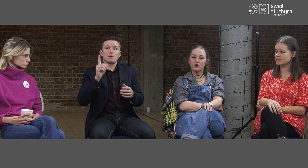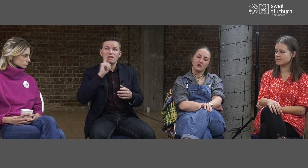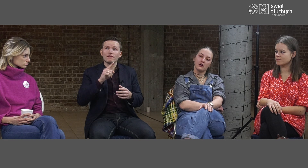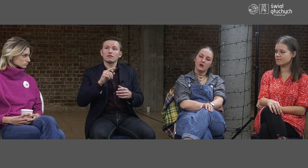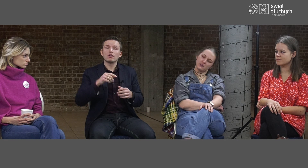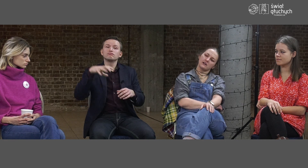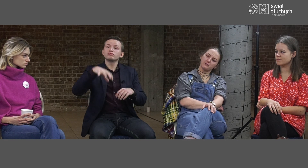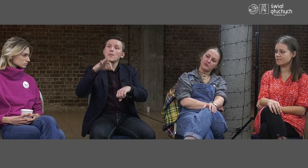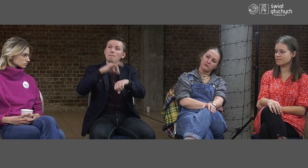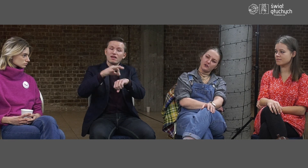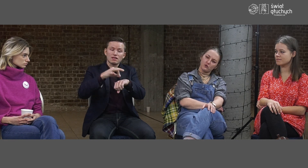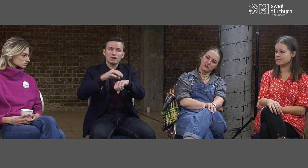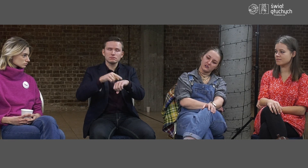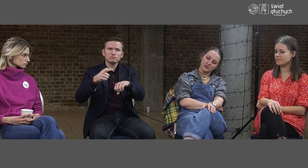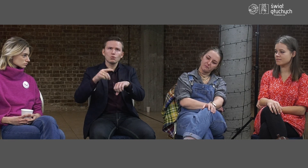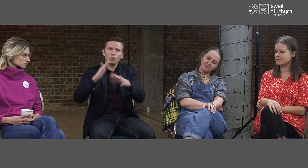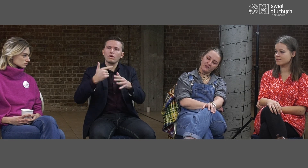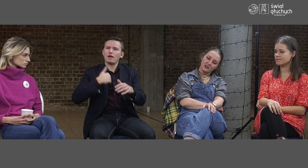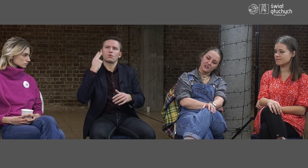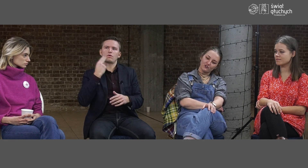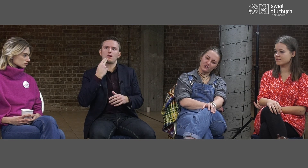She looked at me, surprised, and said: